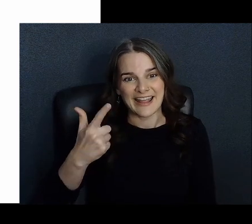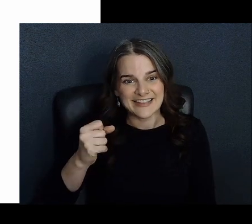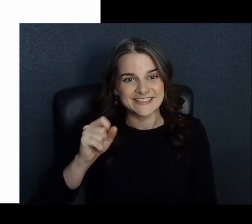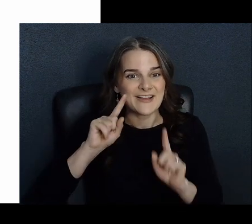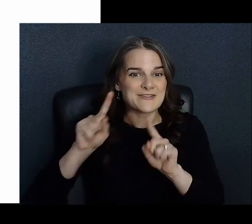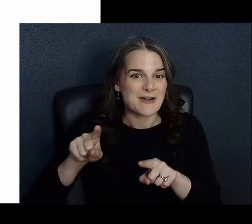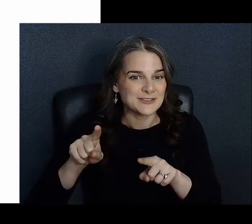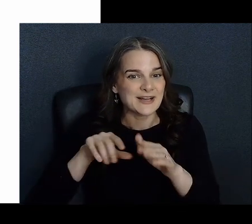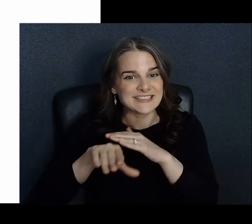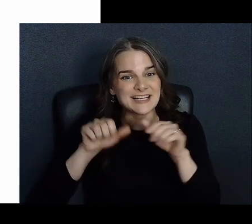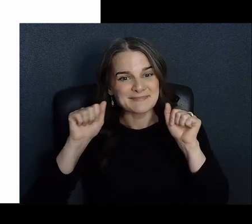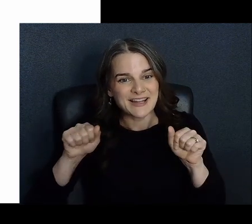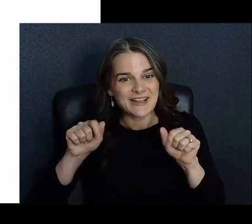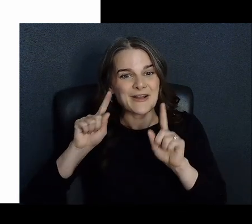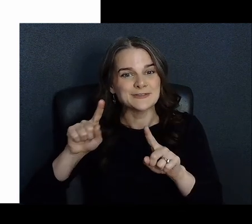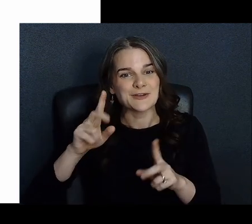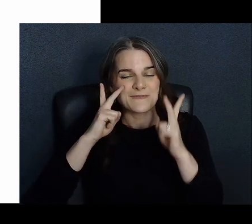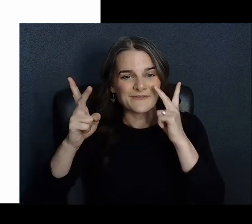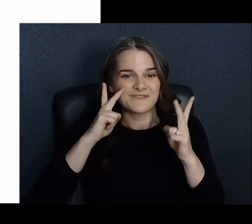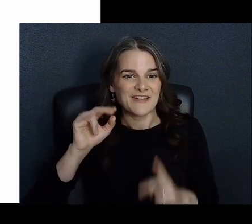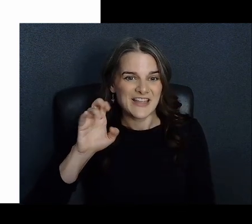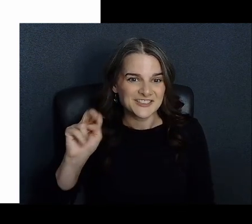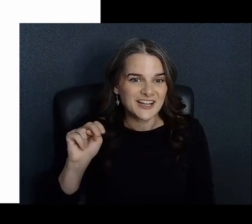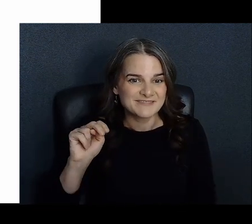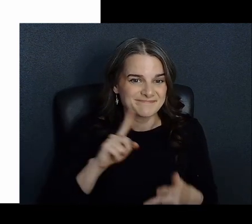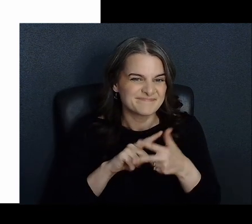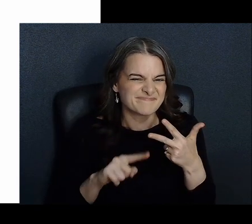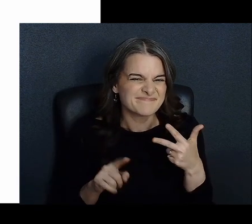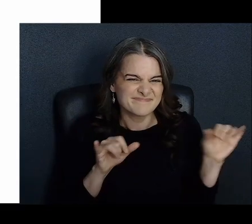And their screen magnification is called Magnifier.